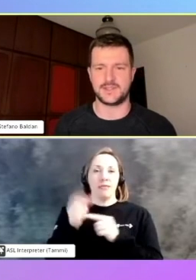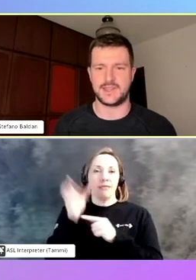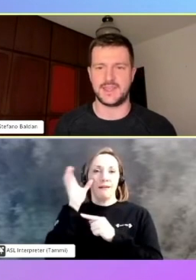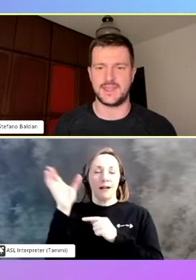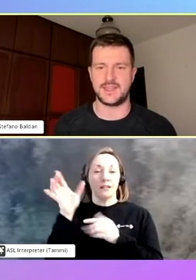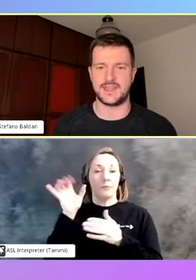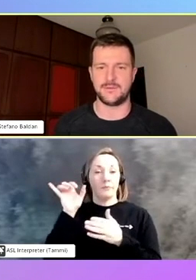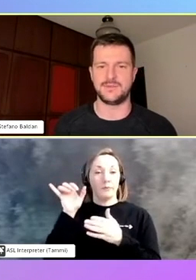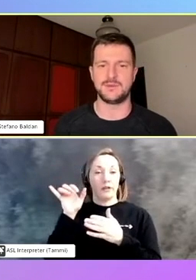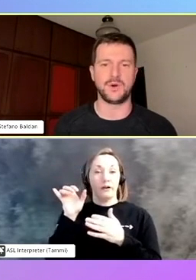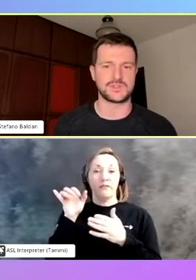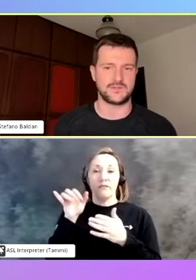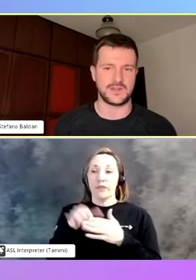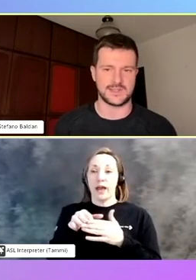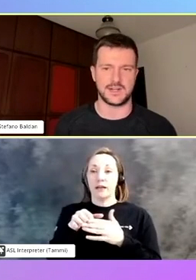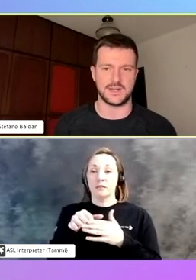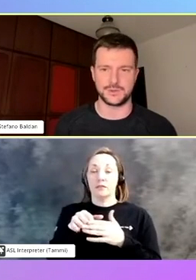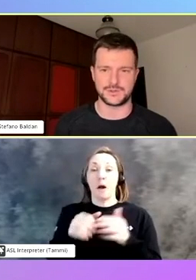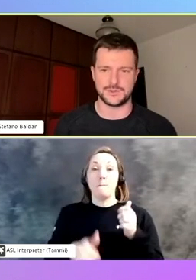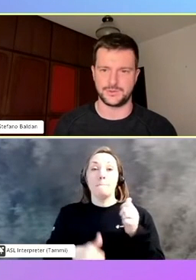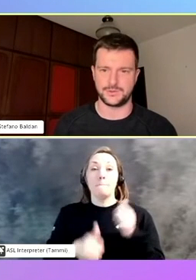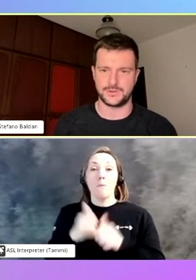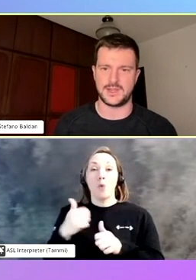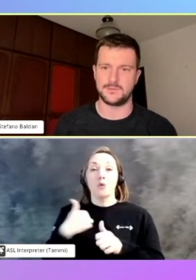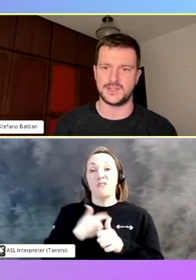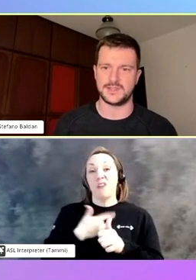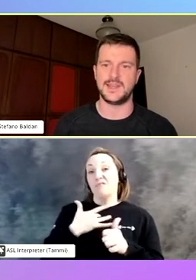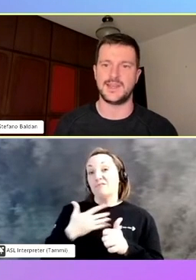or thousands of issues. It's much better to have a continuous program